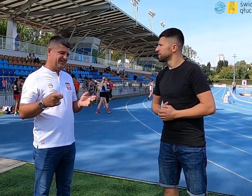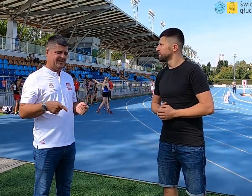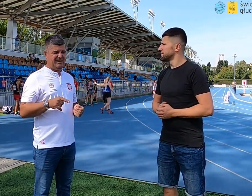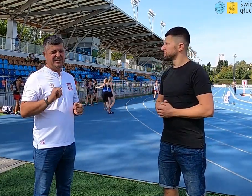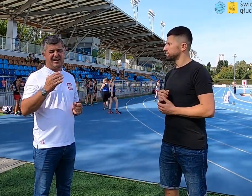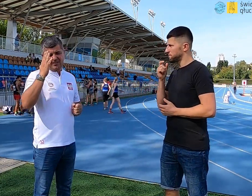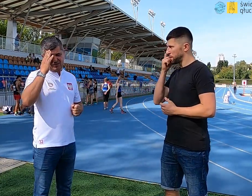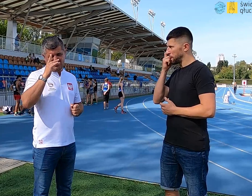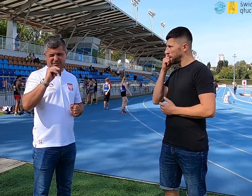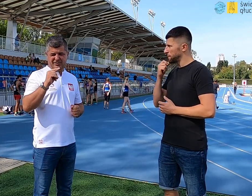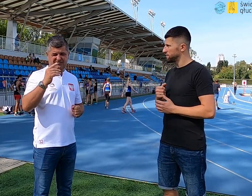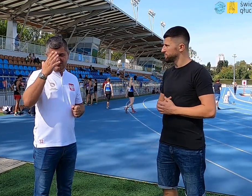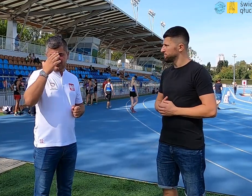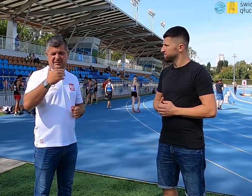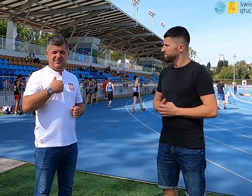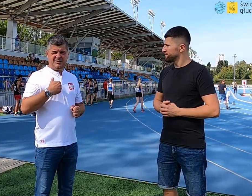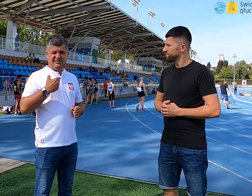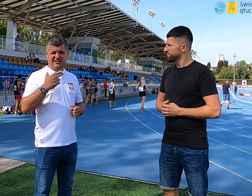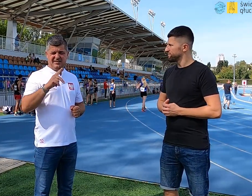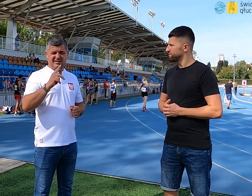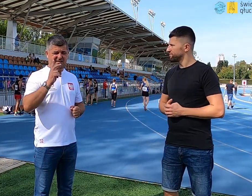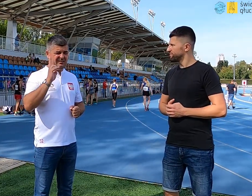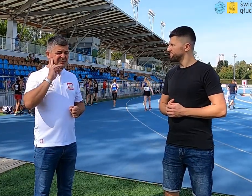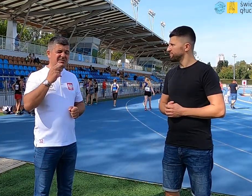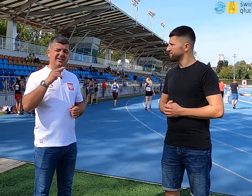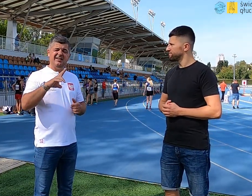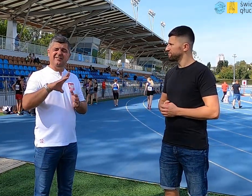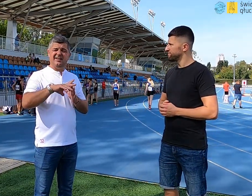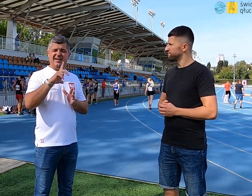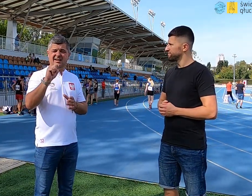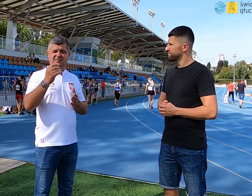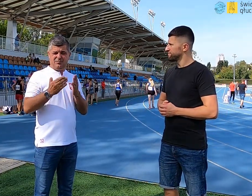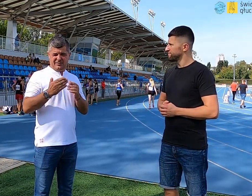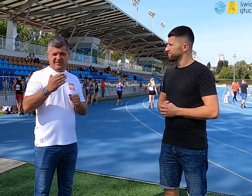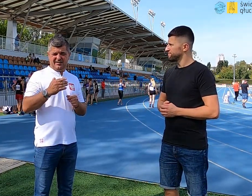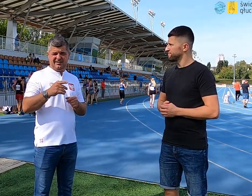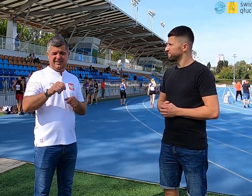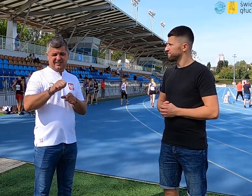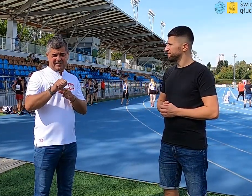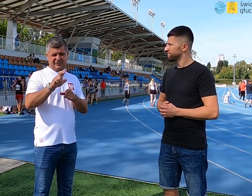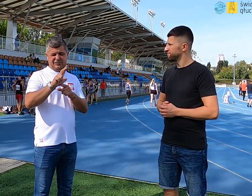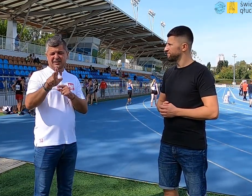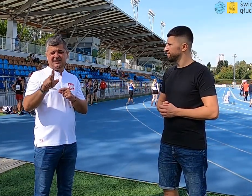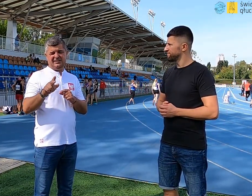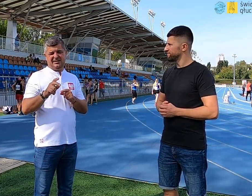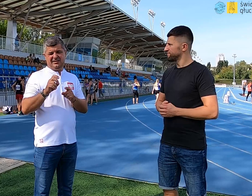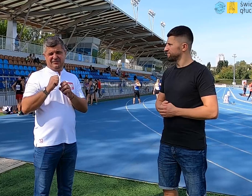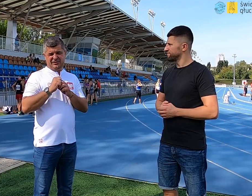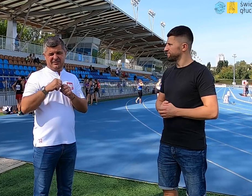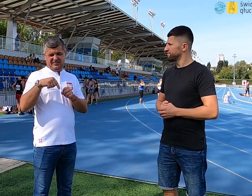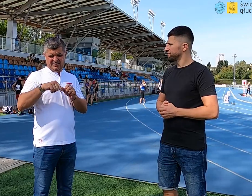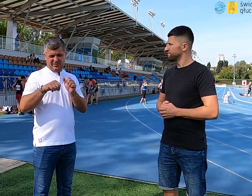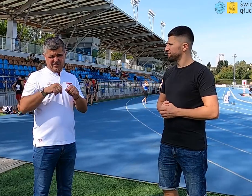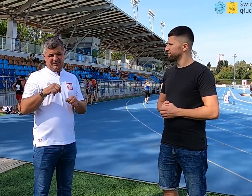As you know, the Polish Deaf Athletics Championships in Lublin, took place on September 13th of this year.